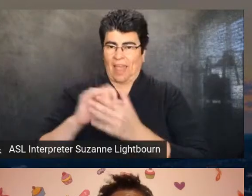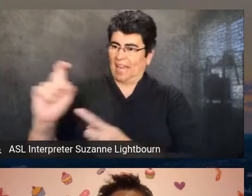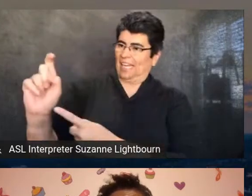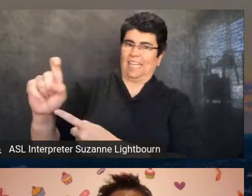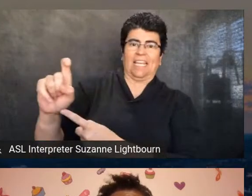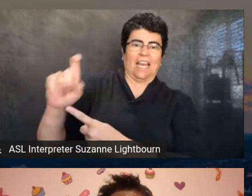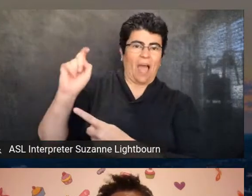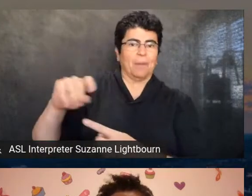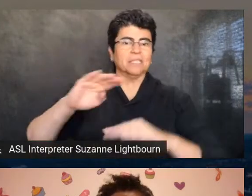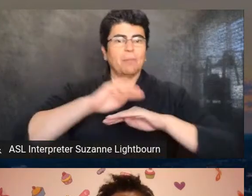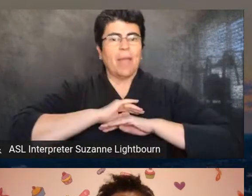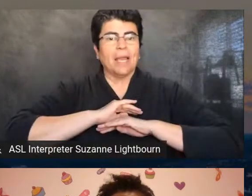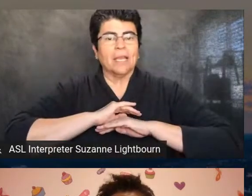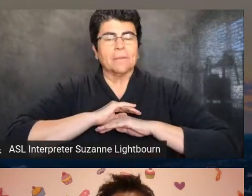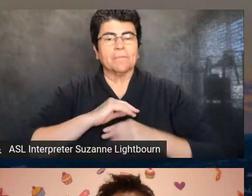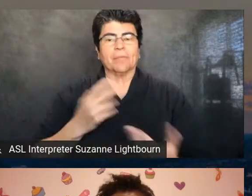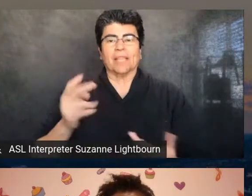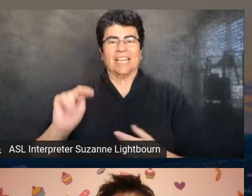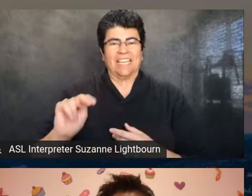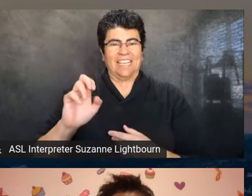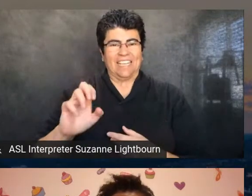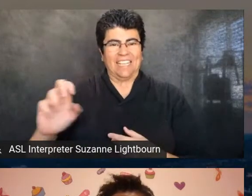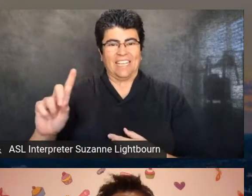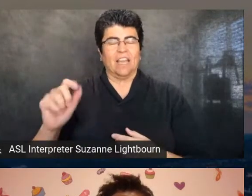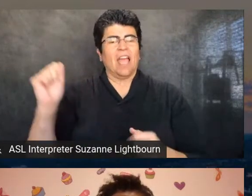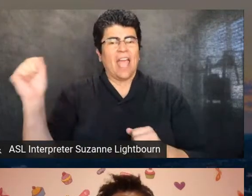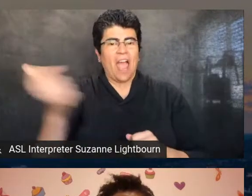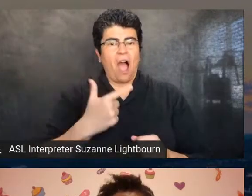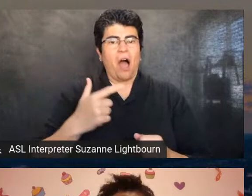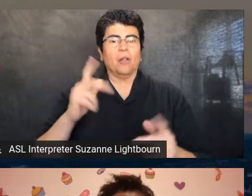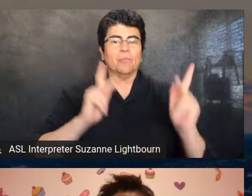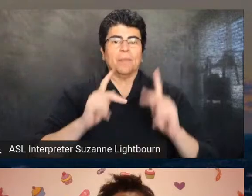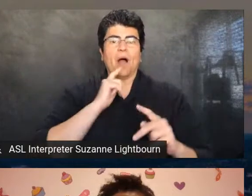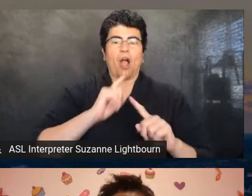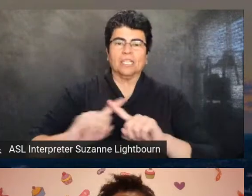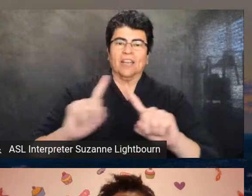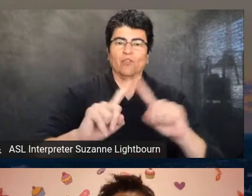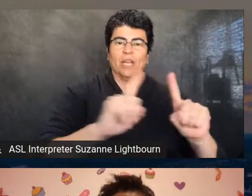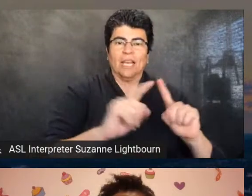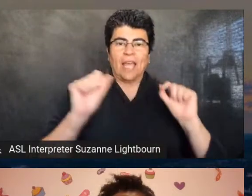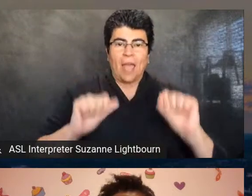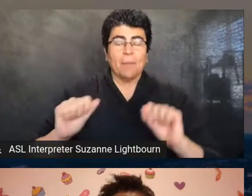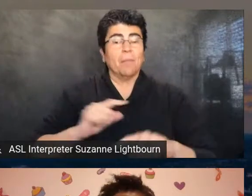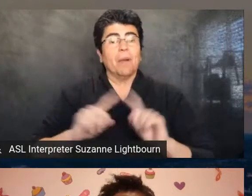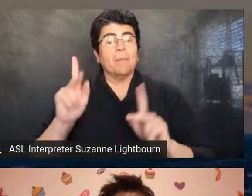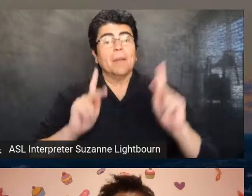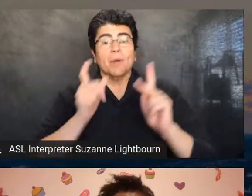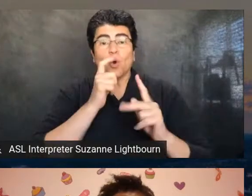and everyone is differently abled, but people who live with disabilities